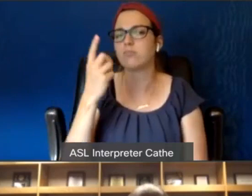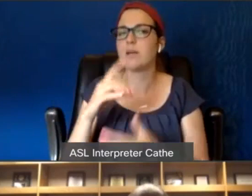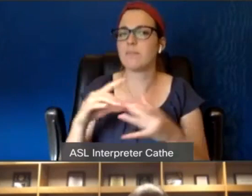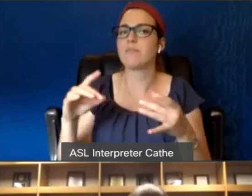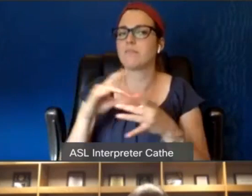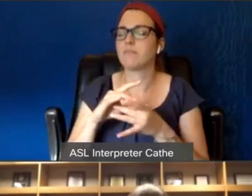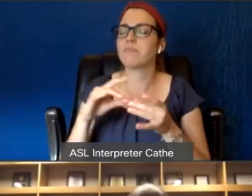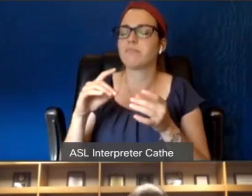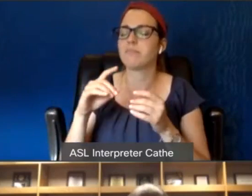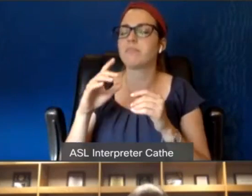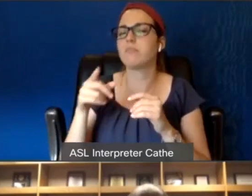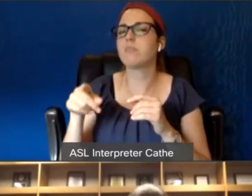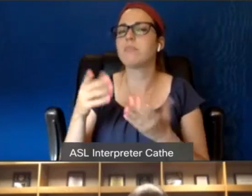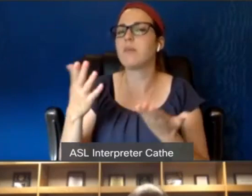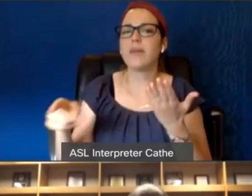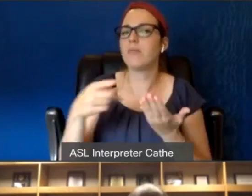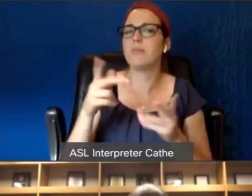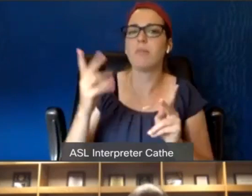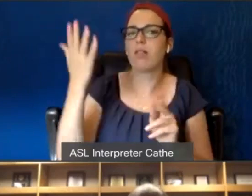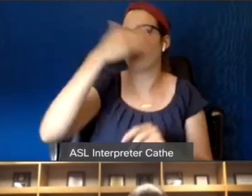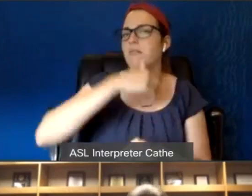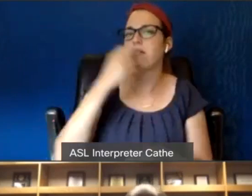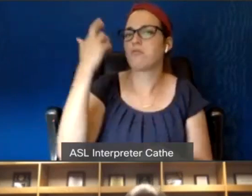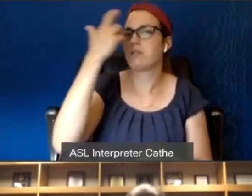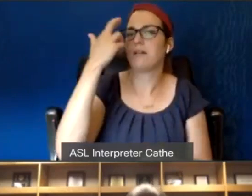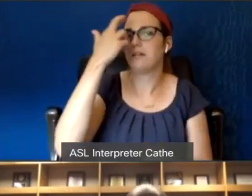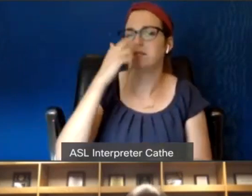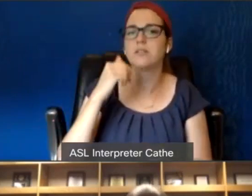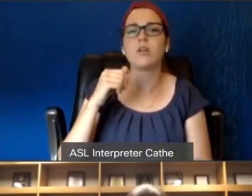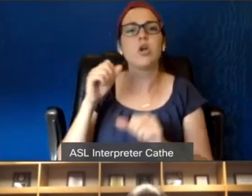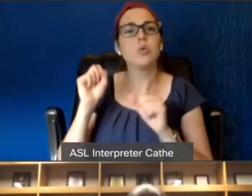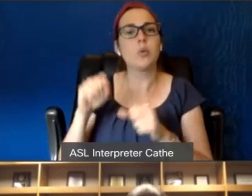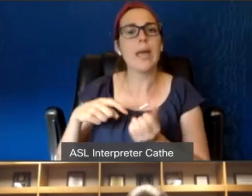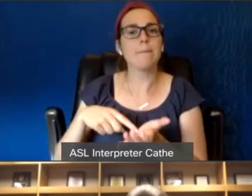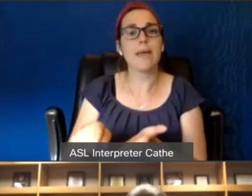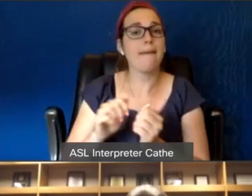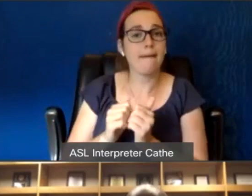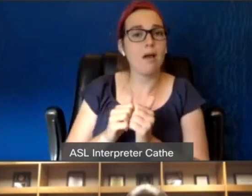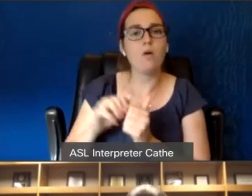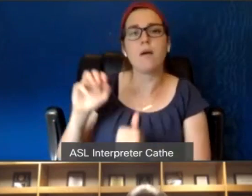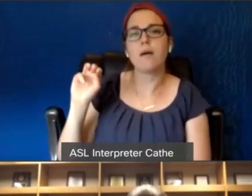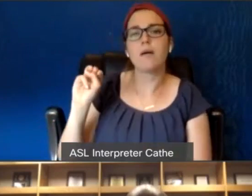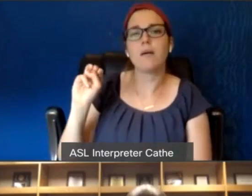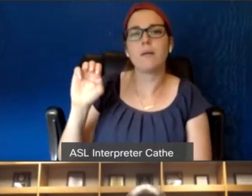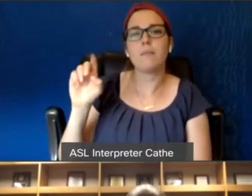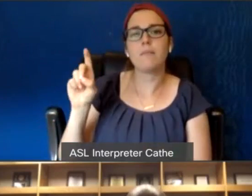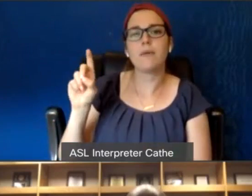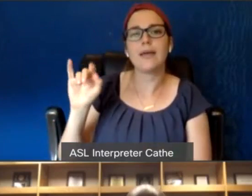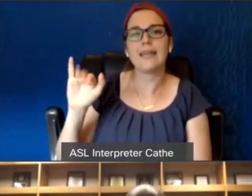and benefits assistance are coverable under Medicaid in I won't say necessarily every jurisdiction